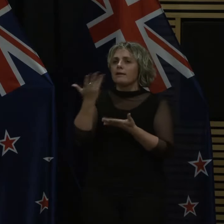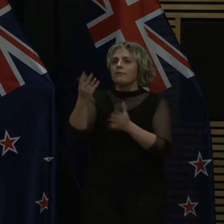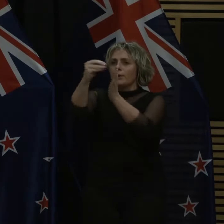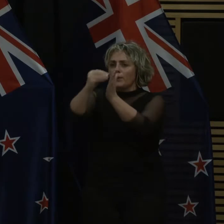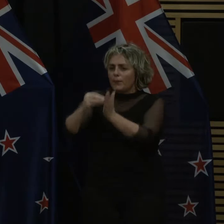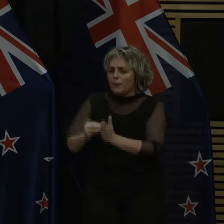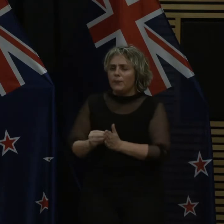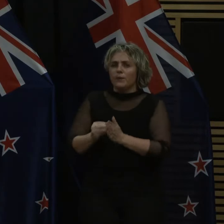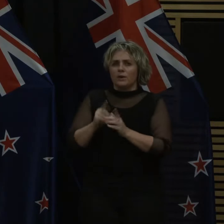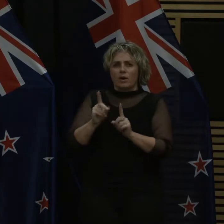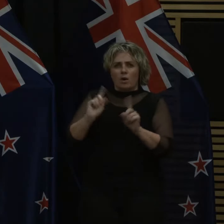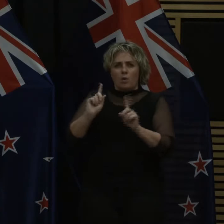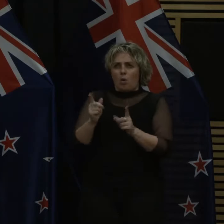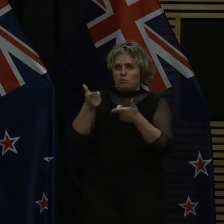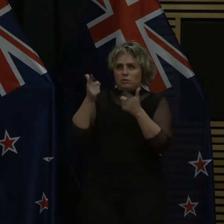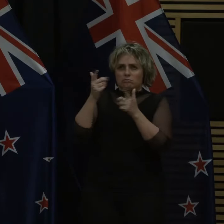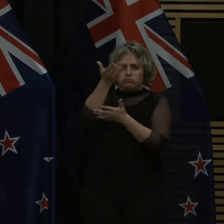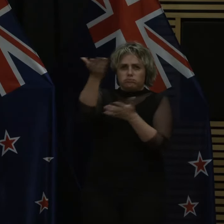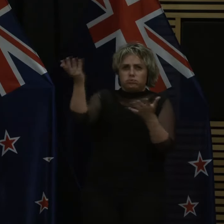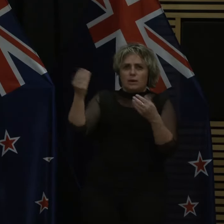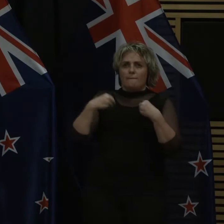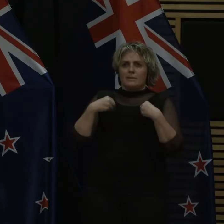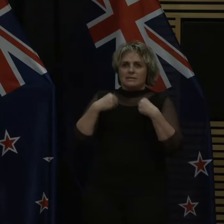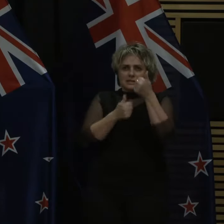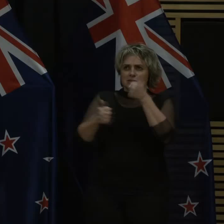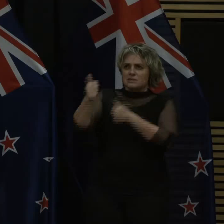terms of recording QR code's,